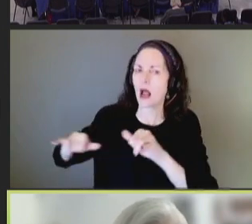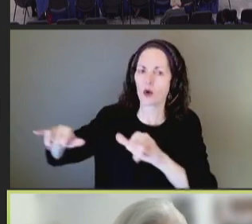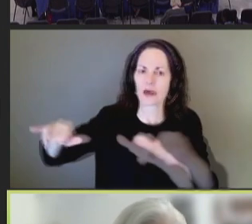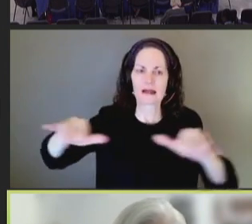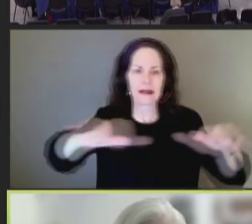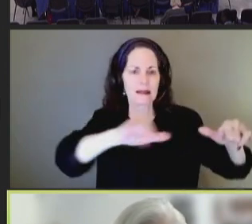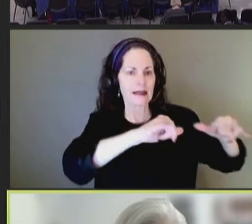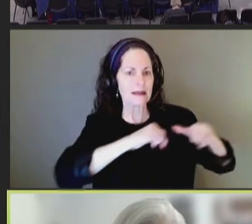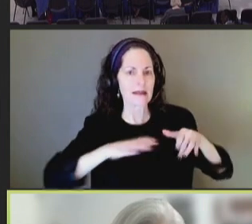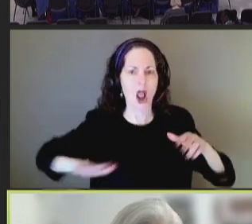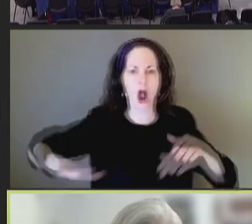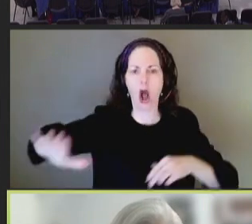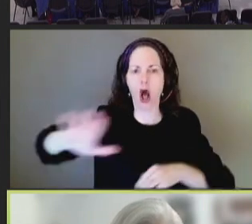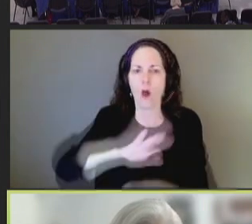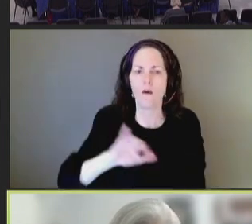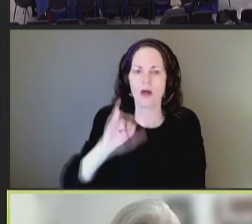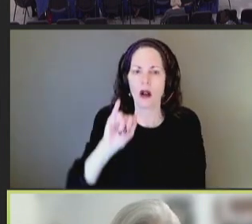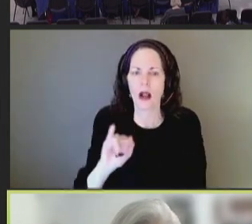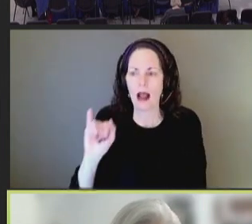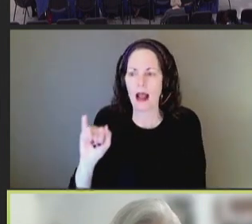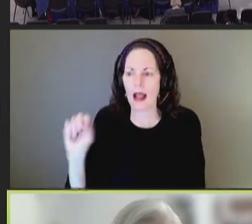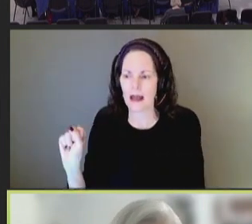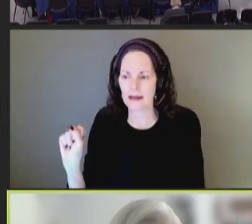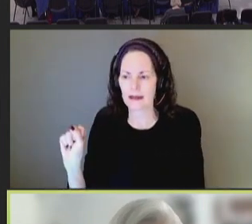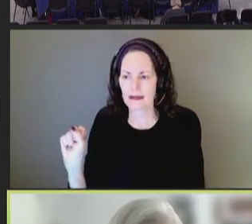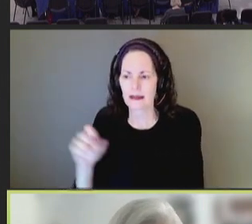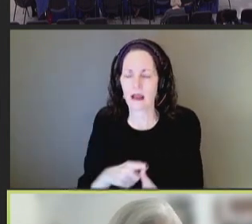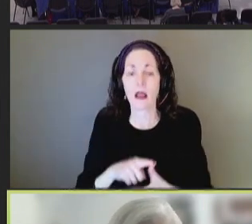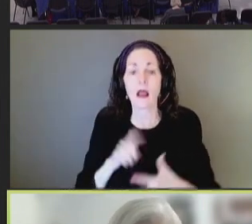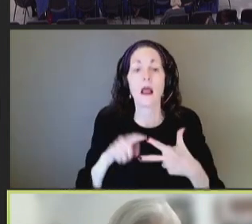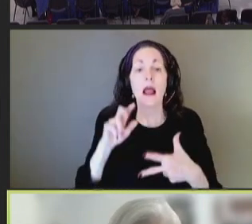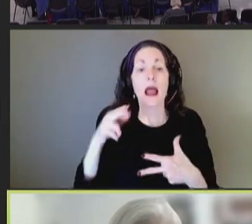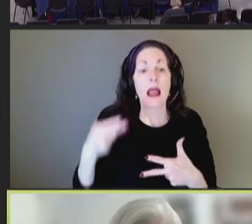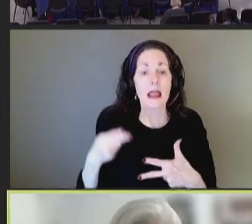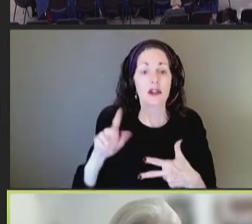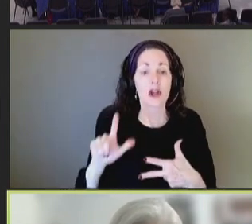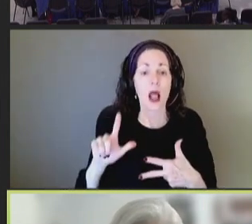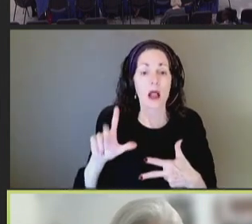And HL7 implementation guide provides the technical standards and best practices that